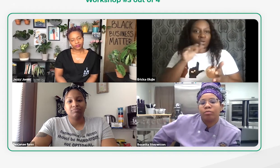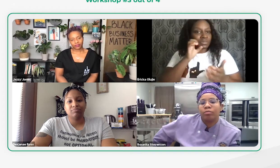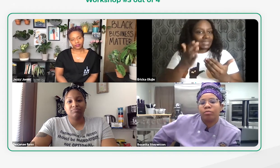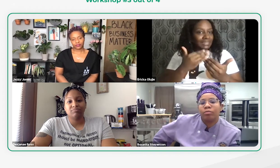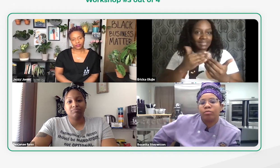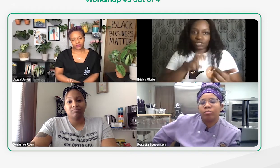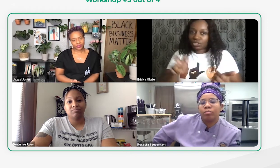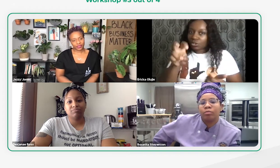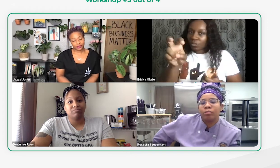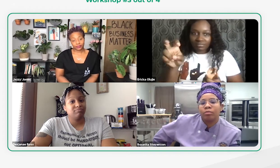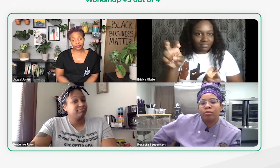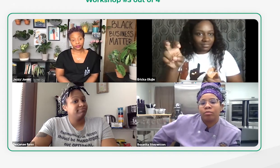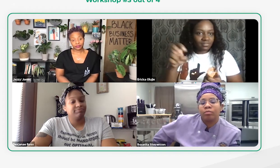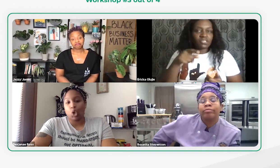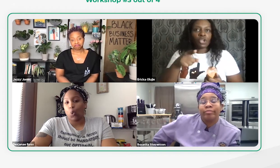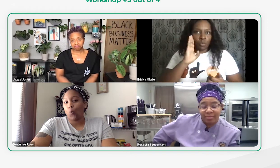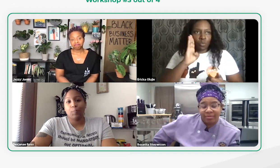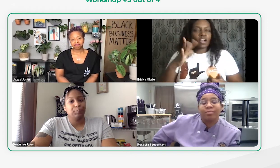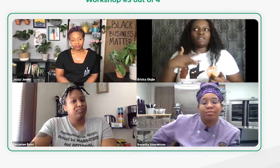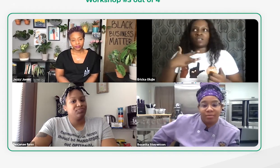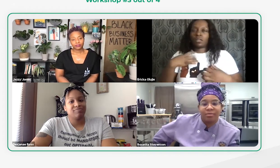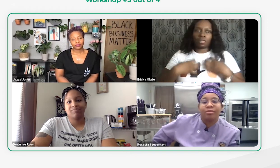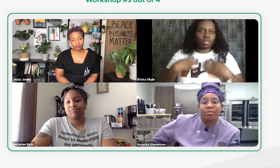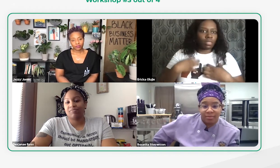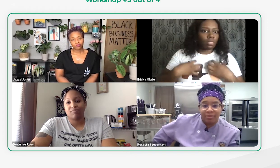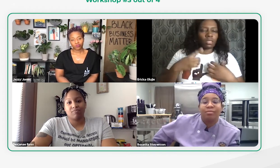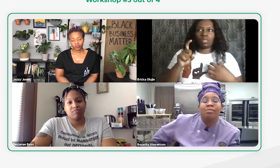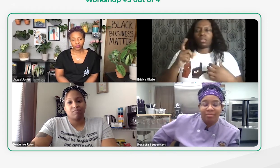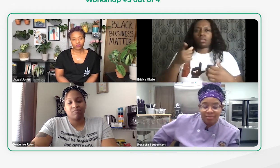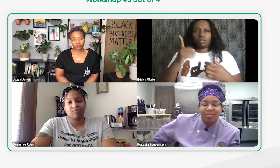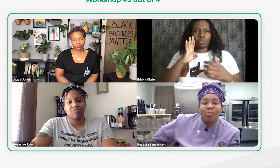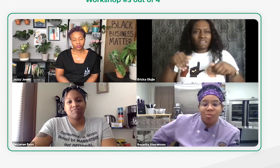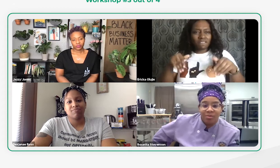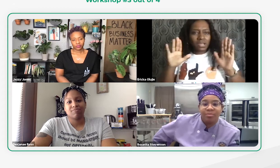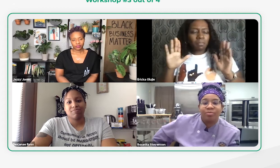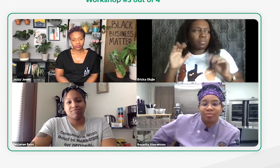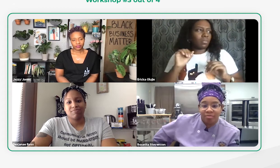or people thinking about starting a business it's definitely an easy journey. If you feel conflicted